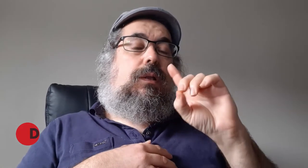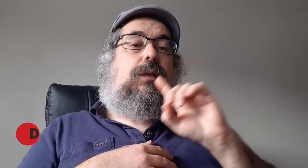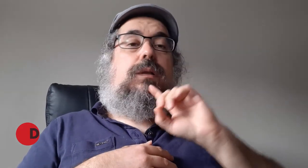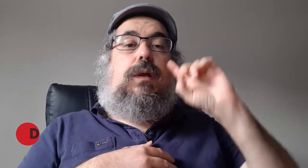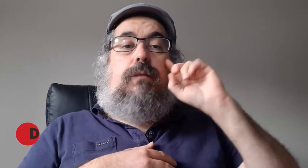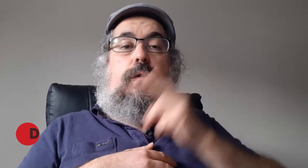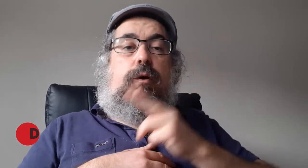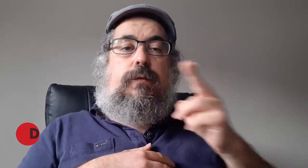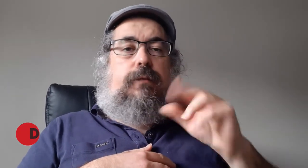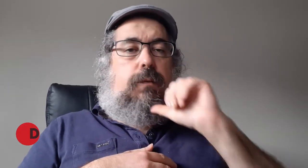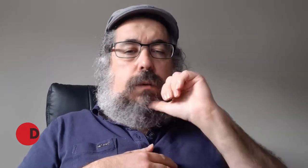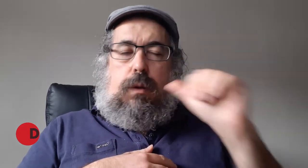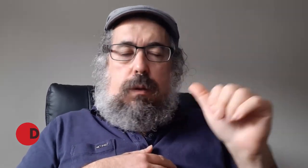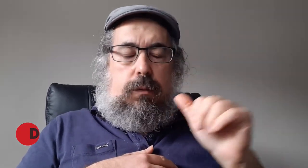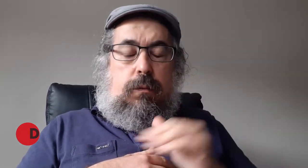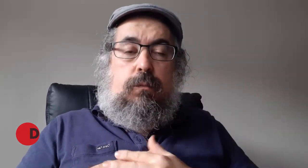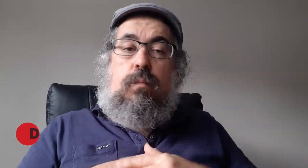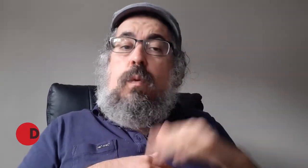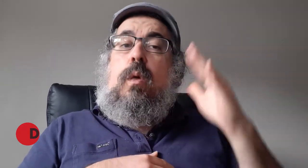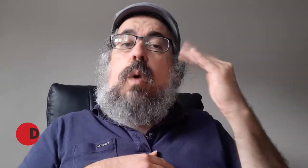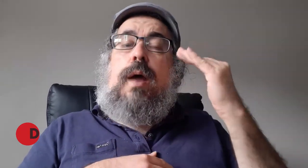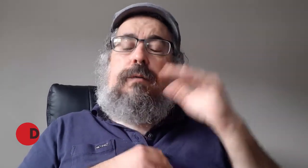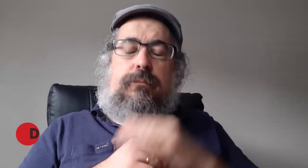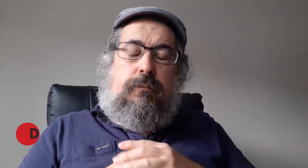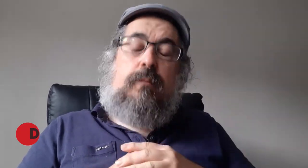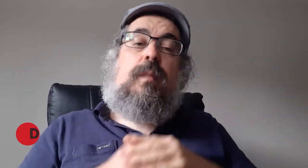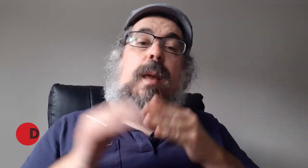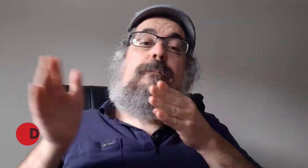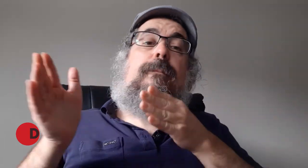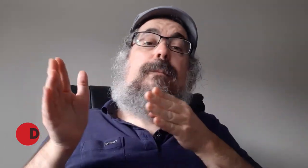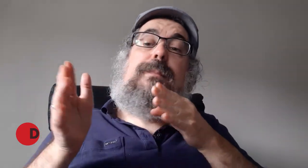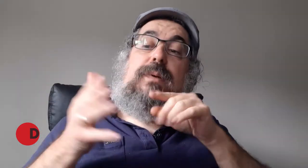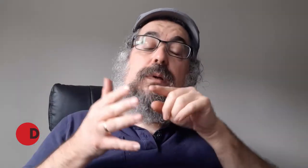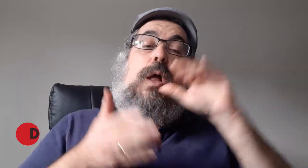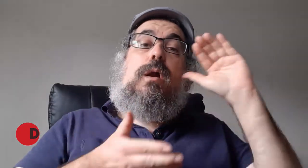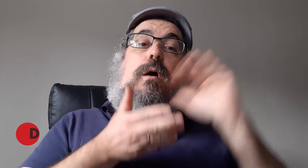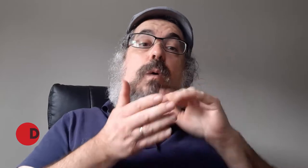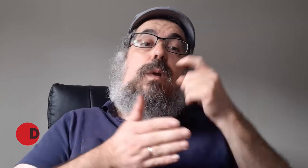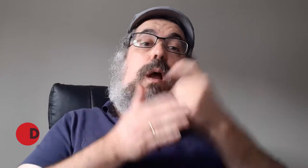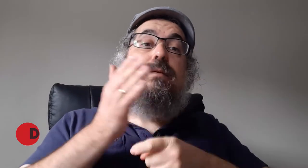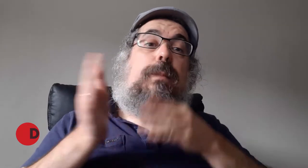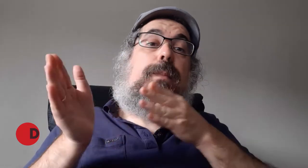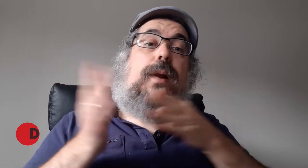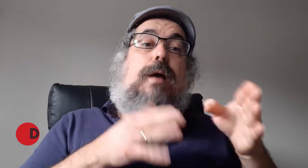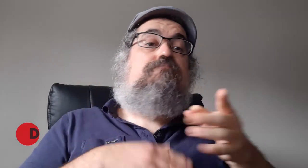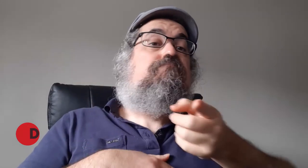and hard of hearing consumers.